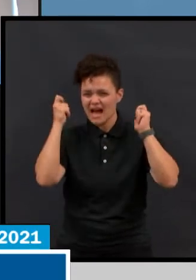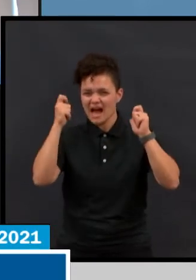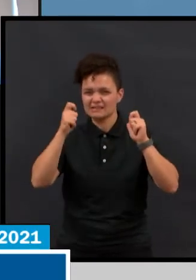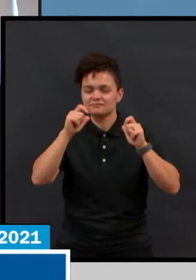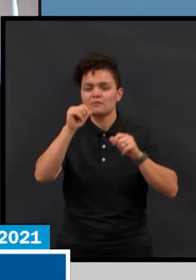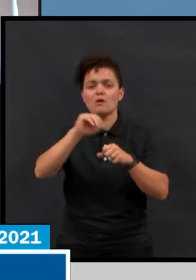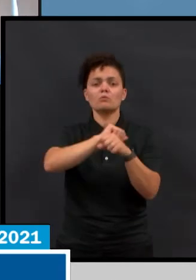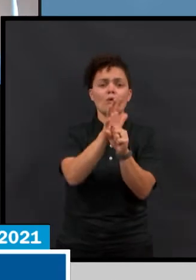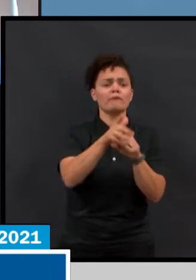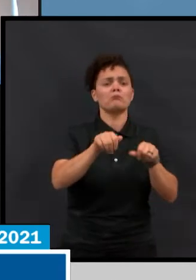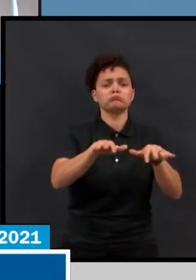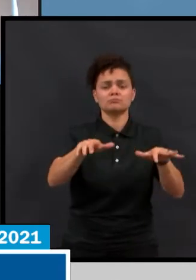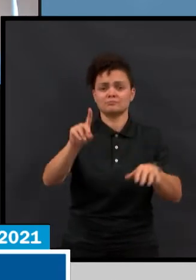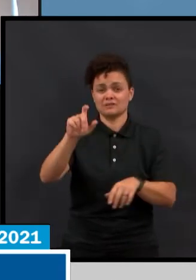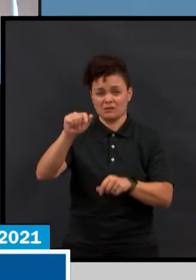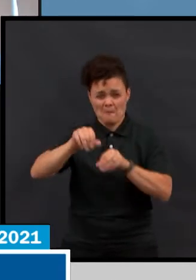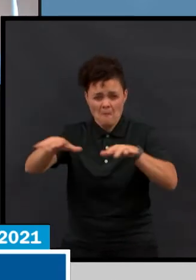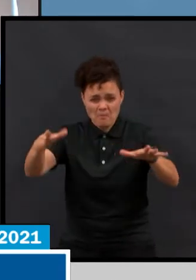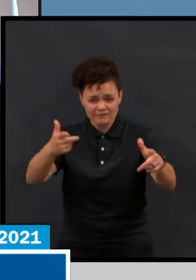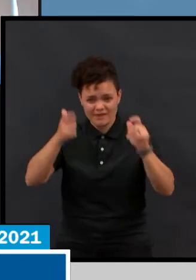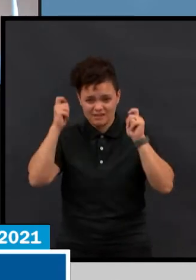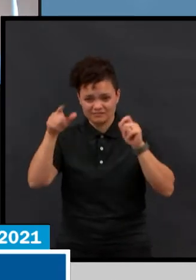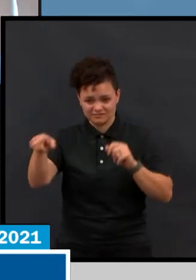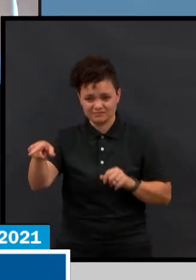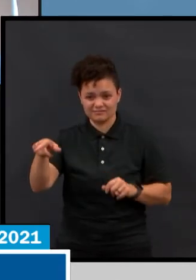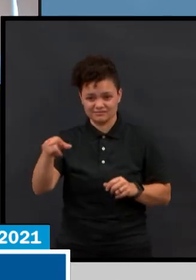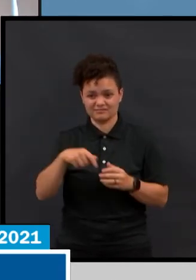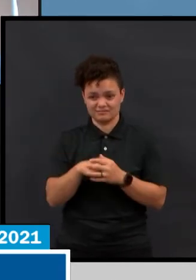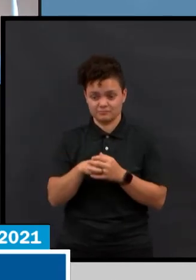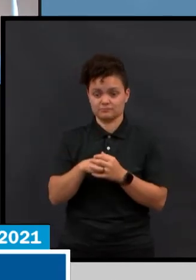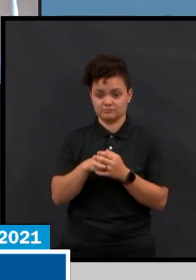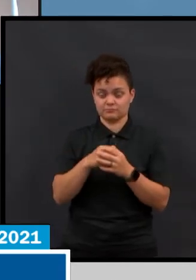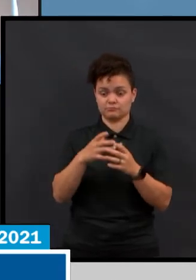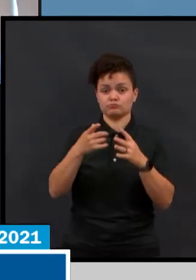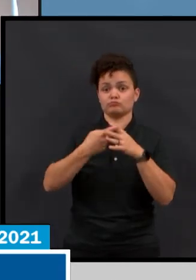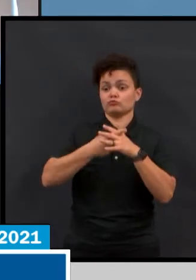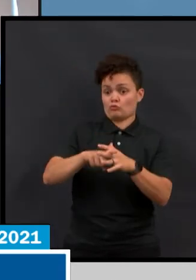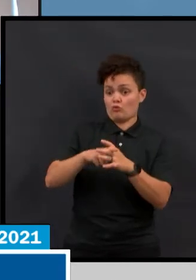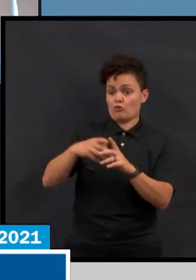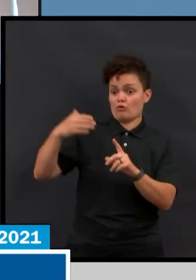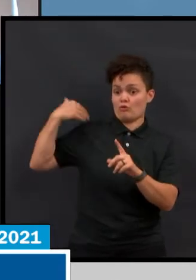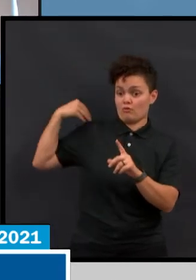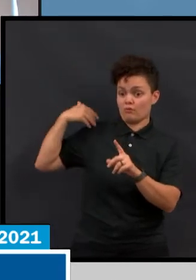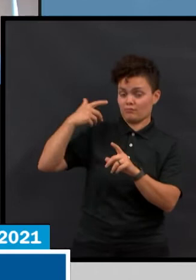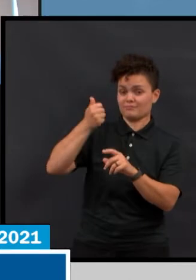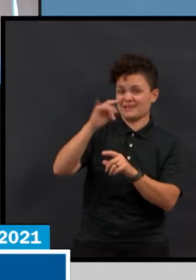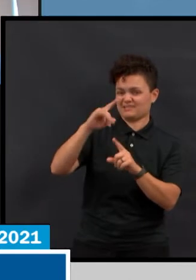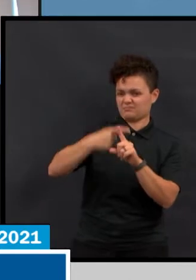had our first case about 18 months ago when you take a look at the epicurve on the next slide here